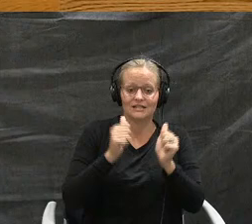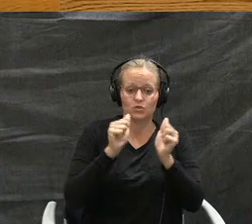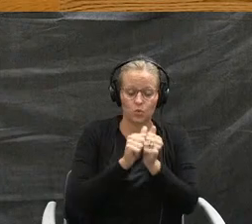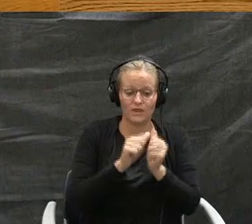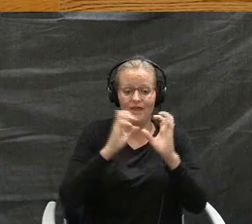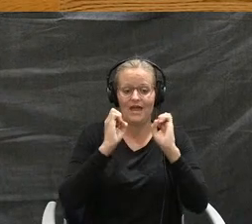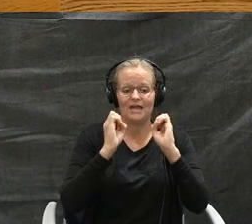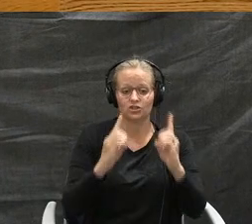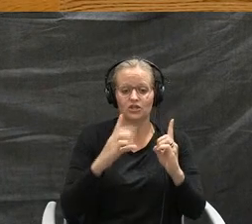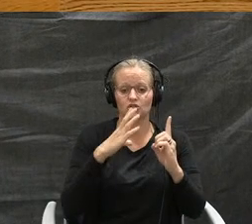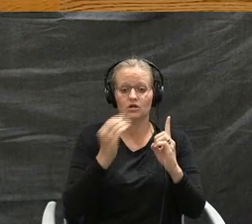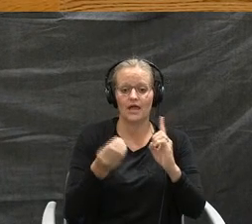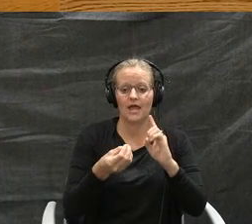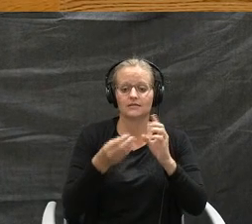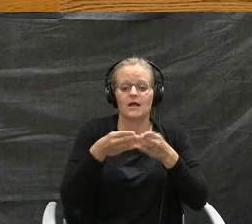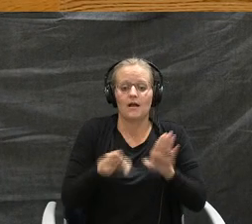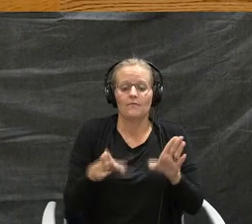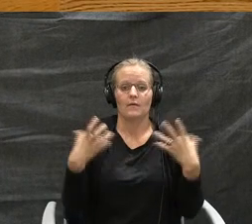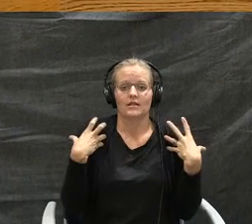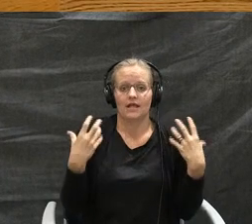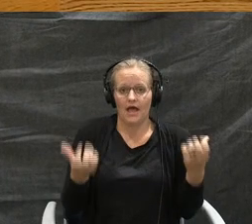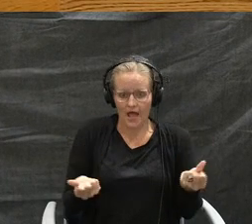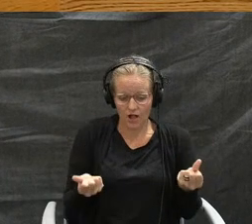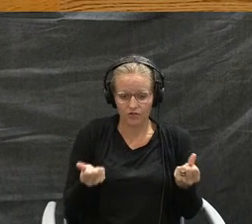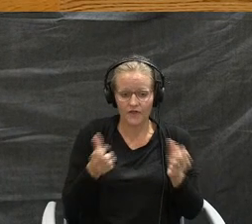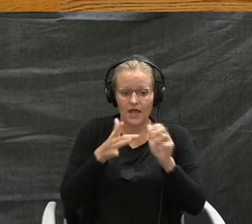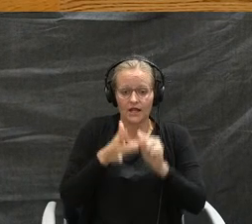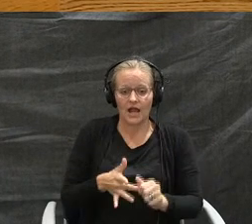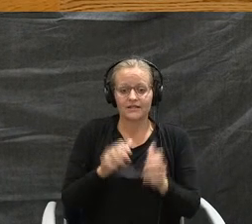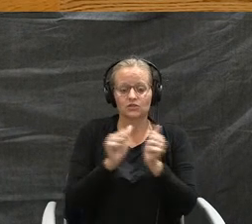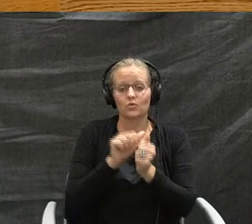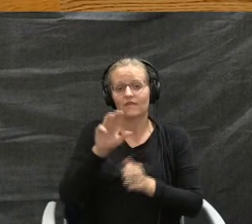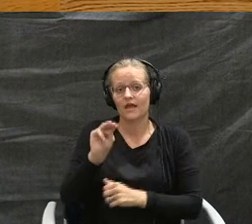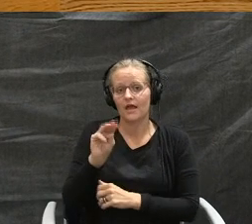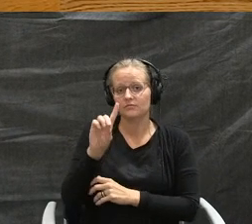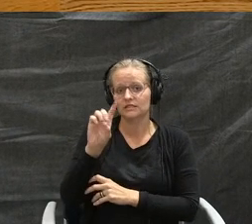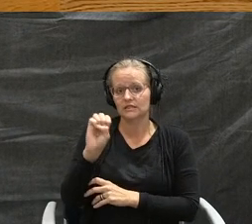guidance issued by mde an MDH, respectively. So this is the